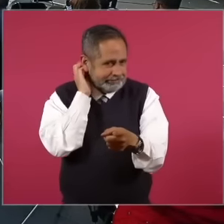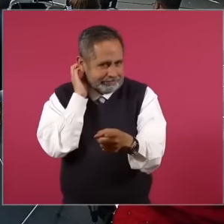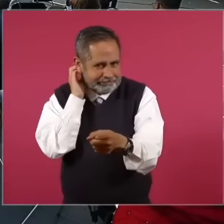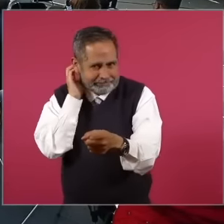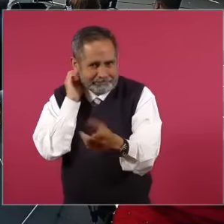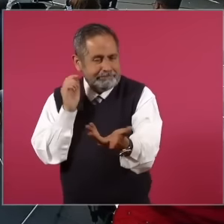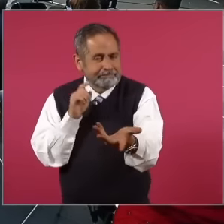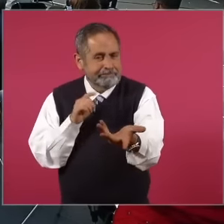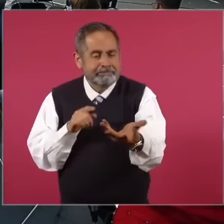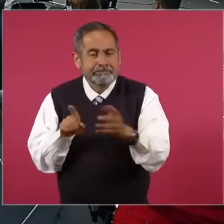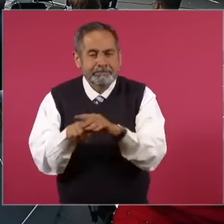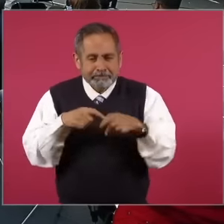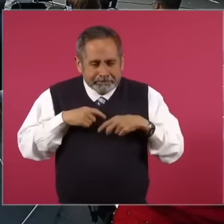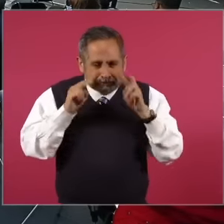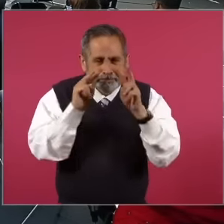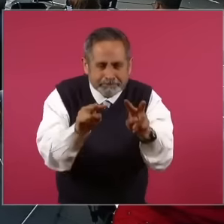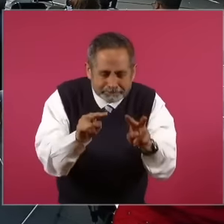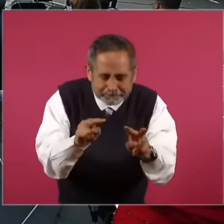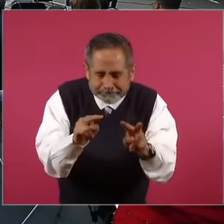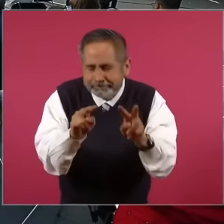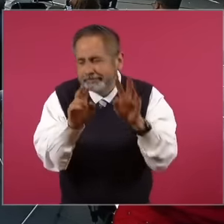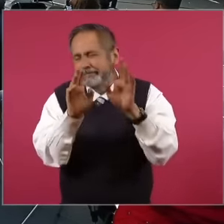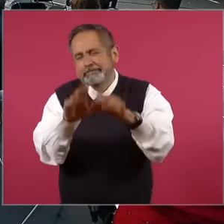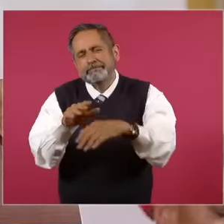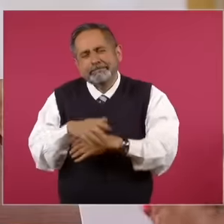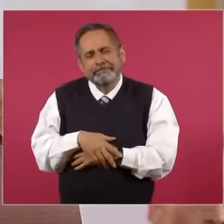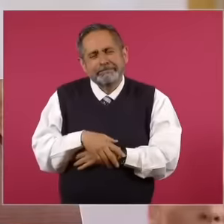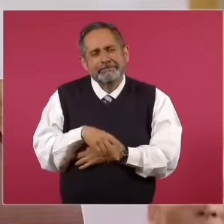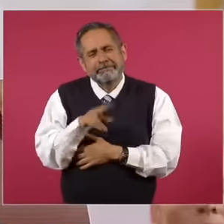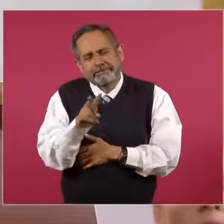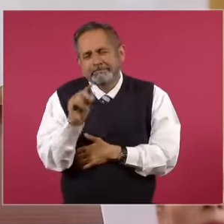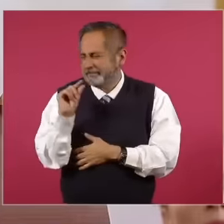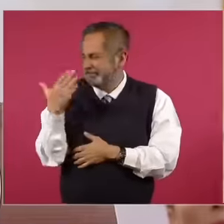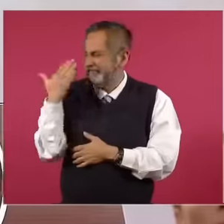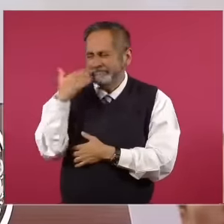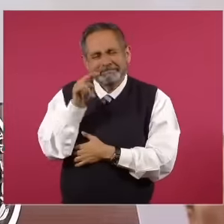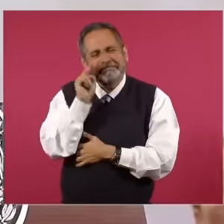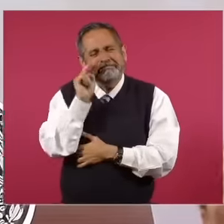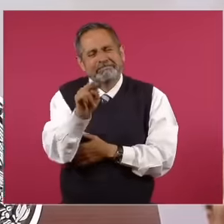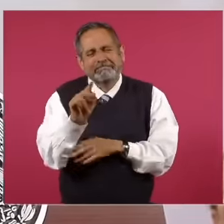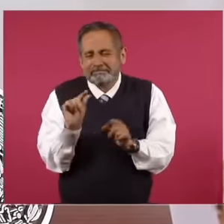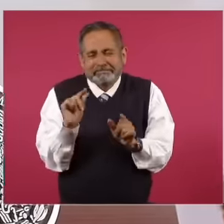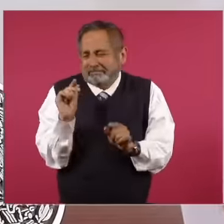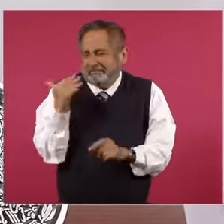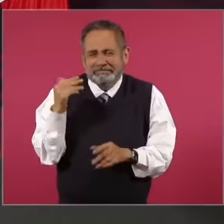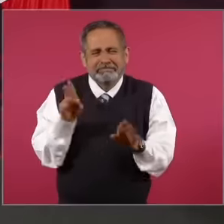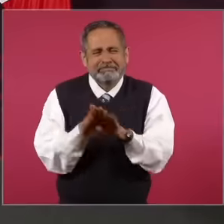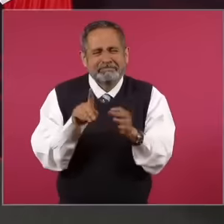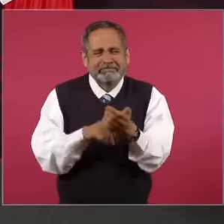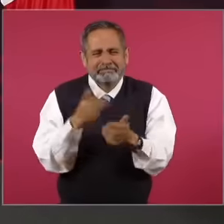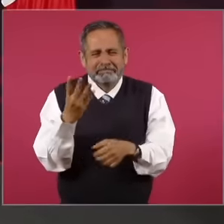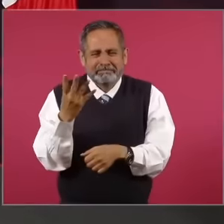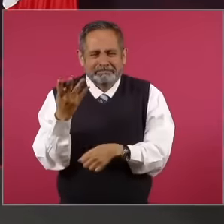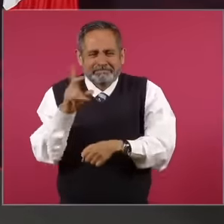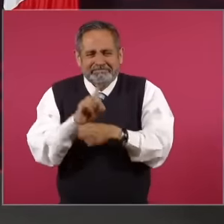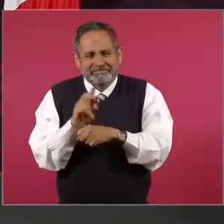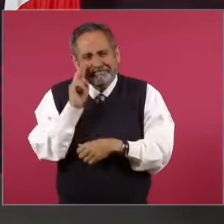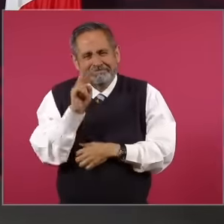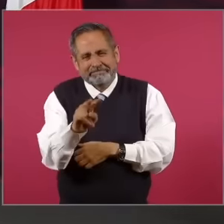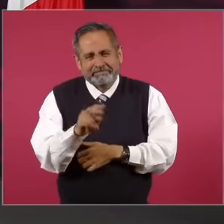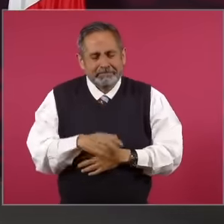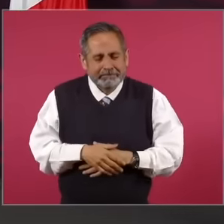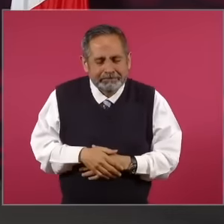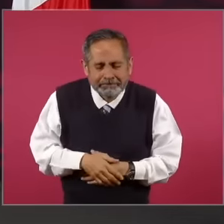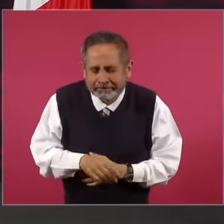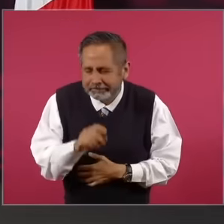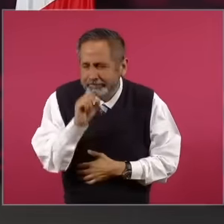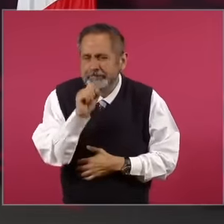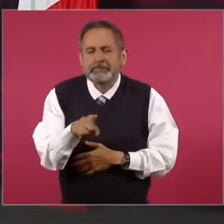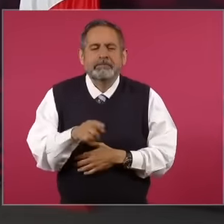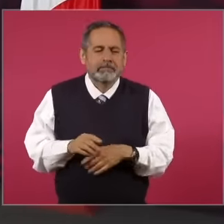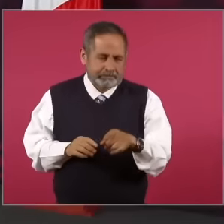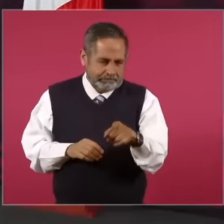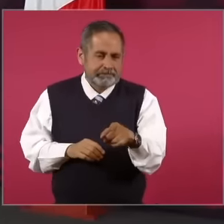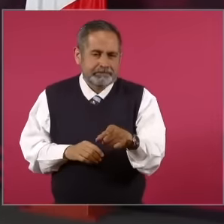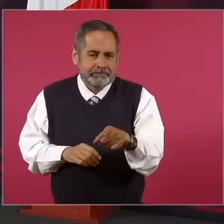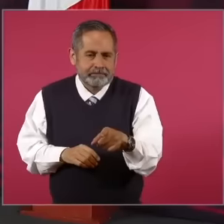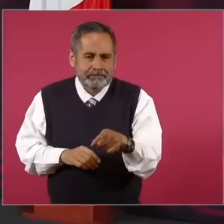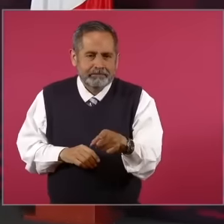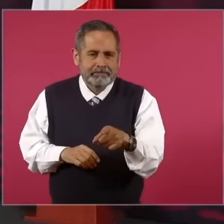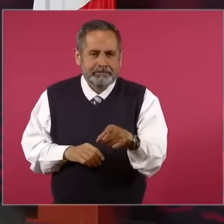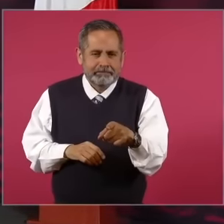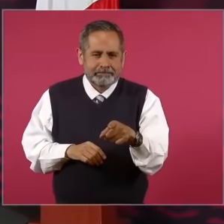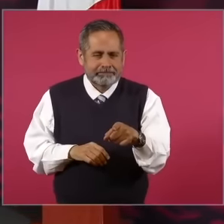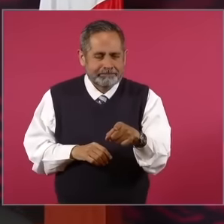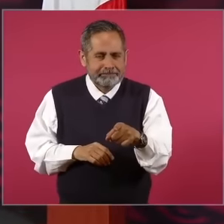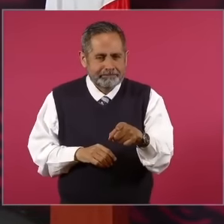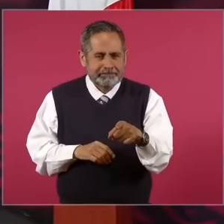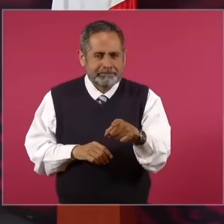when I saw it, I saw it about 3 cu days ago, also for those who participate